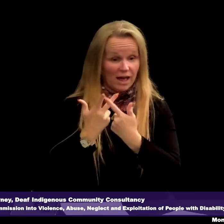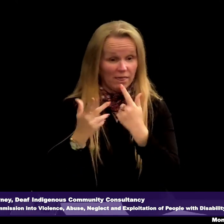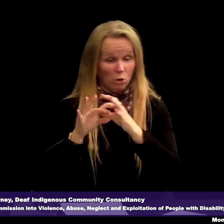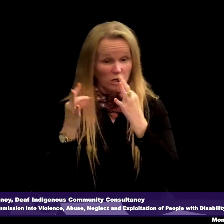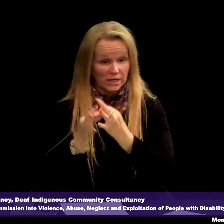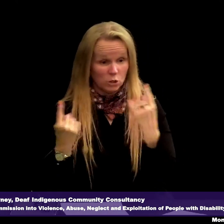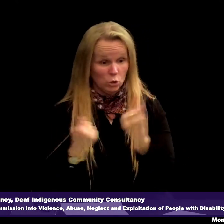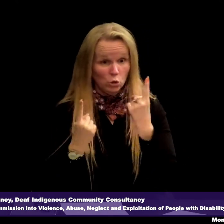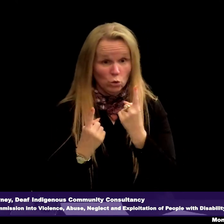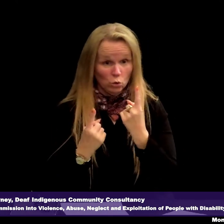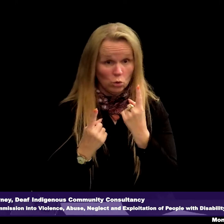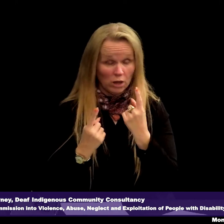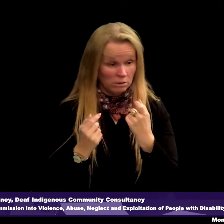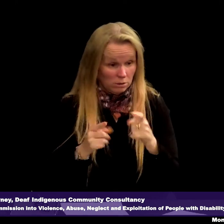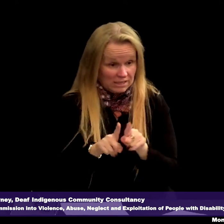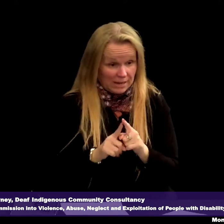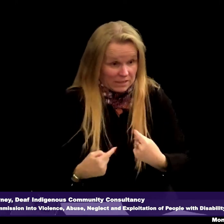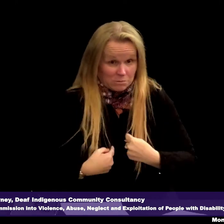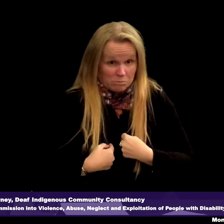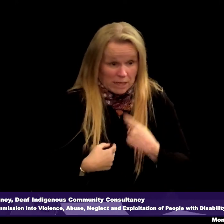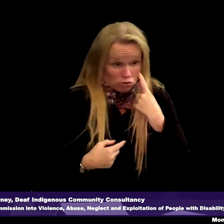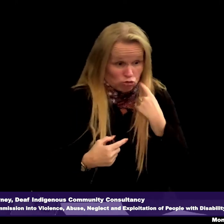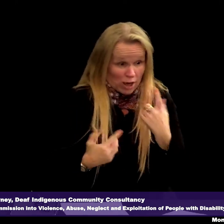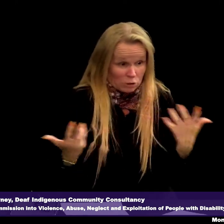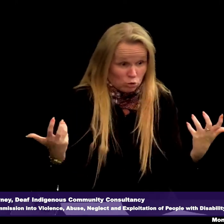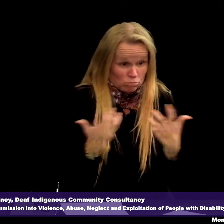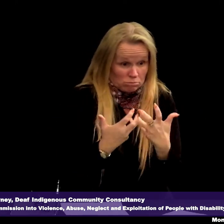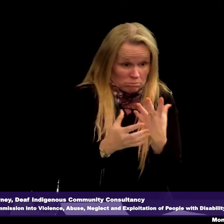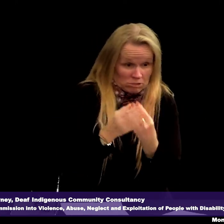And when you're talking with other organisations who are like me, who are trying